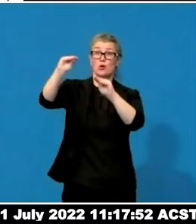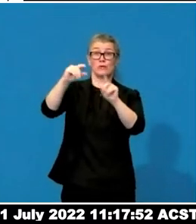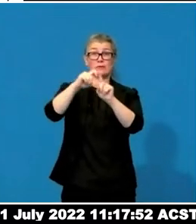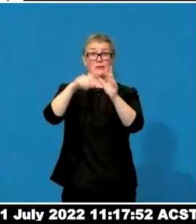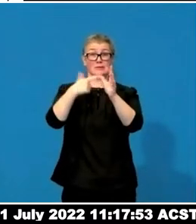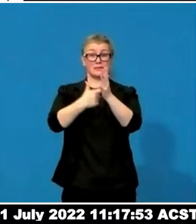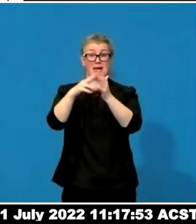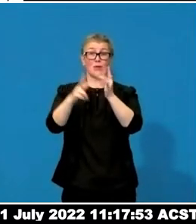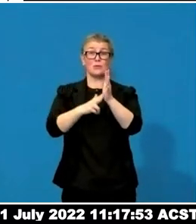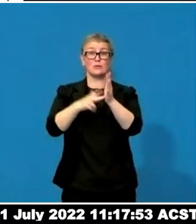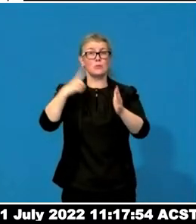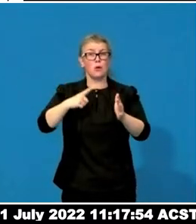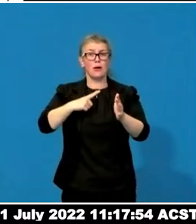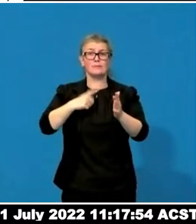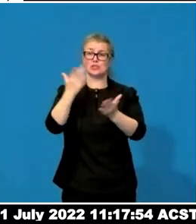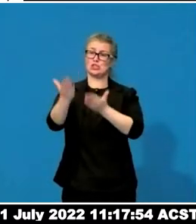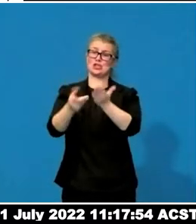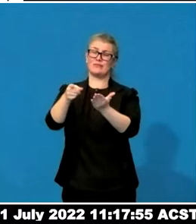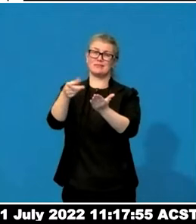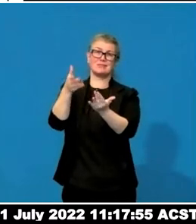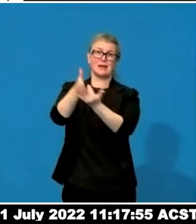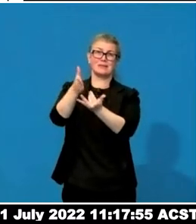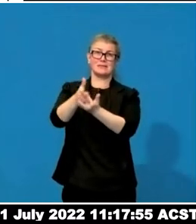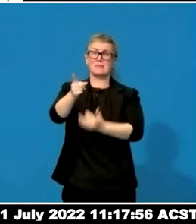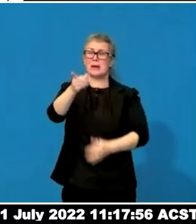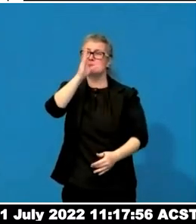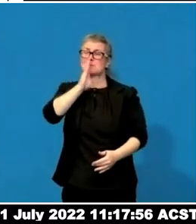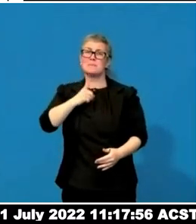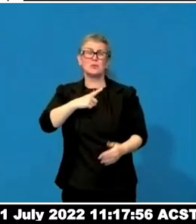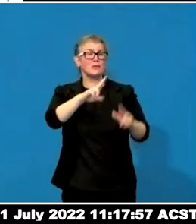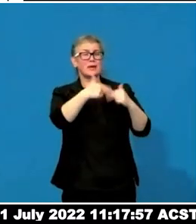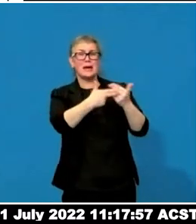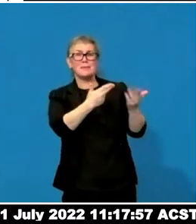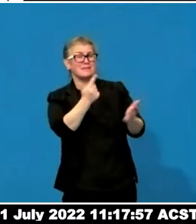services and her sadness that her family could not stay with her in Darwin.